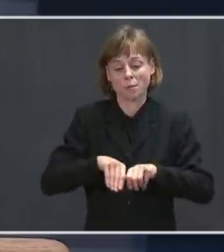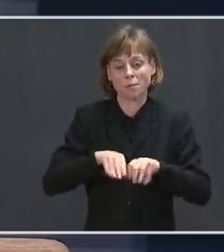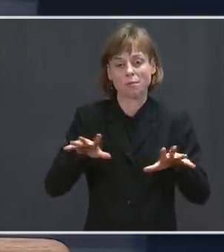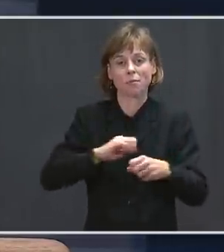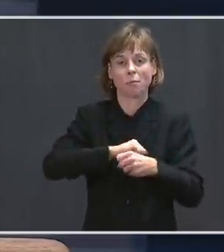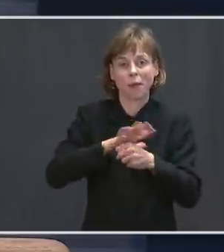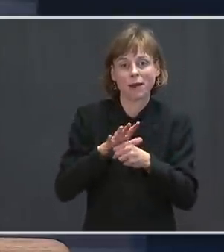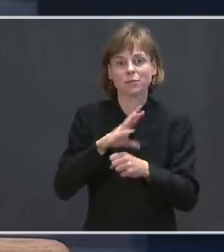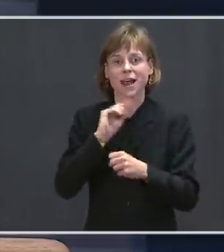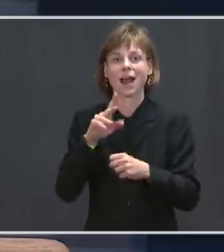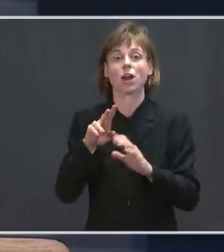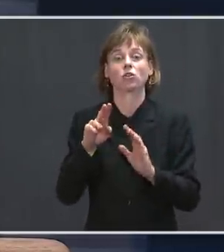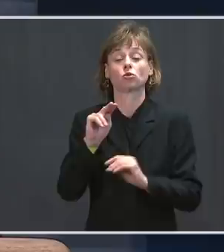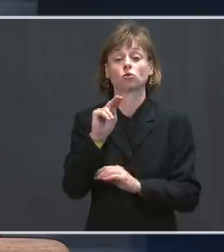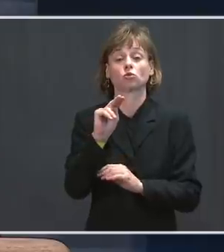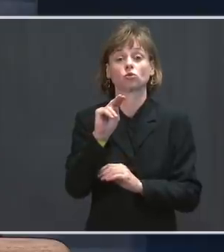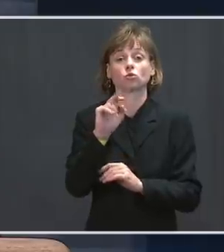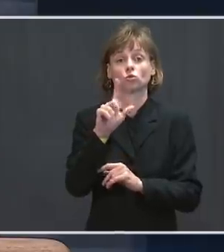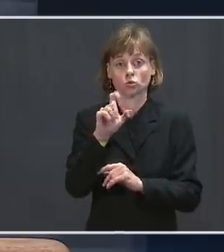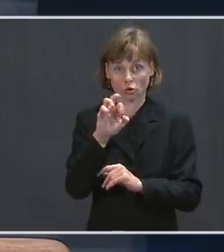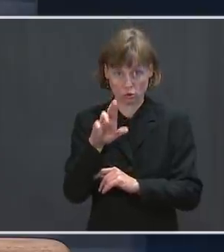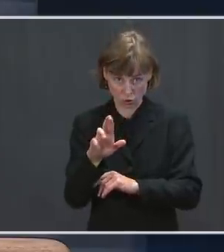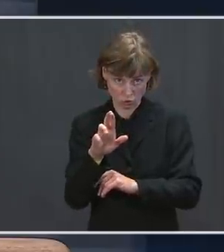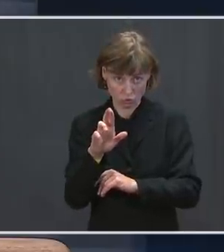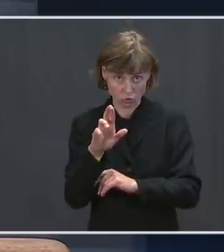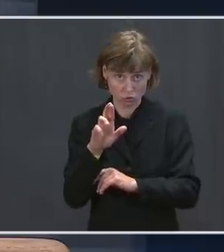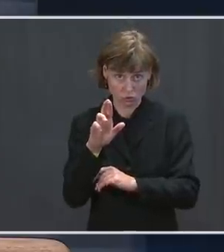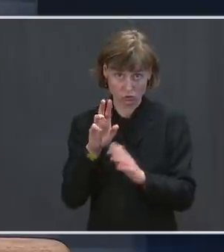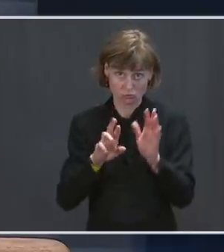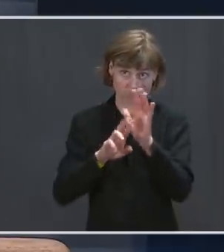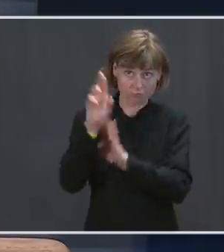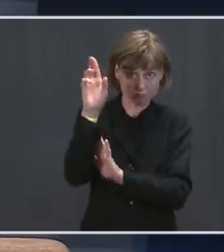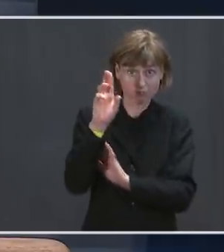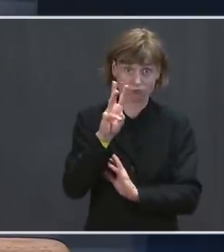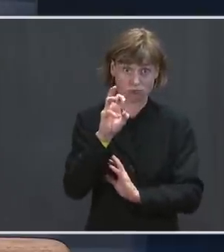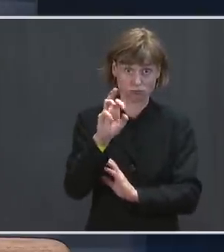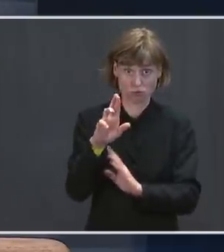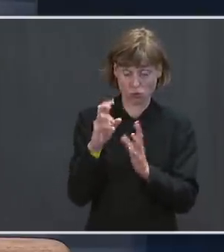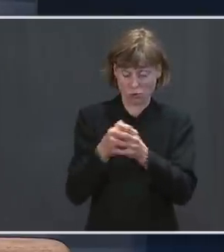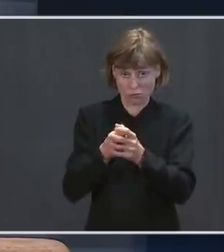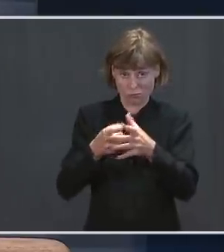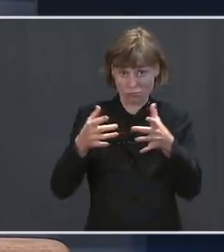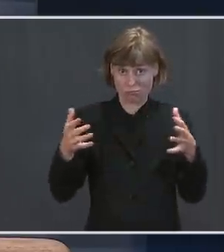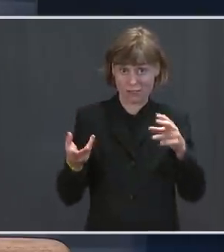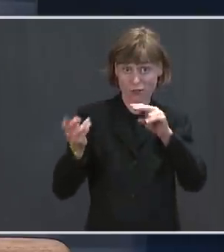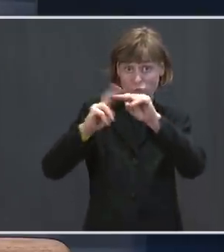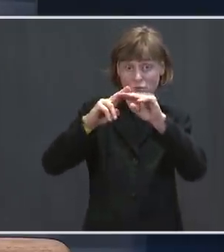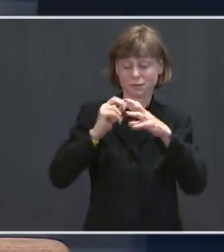We will also be able to more effectively pursue a foreign policy for the middle-class. This is not just a tagline,